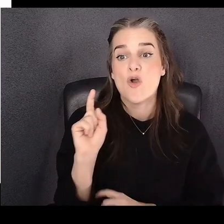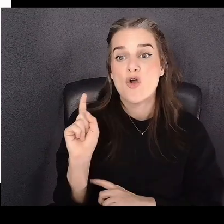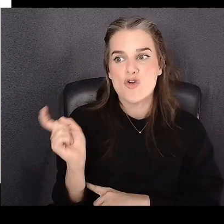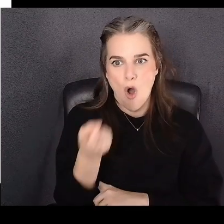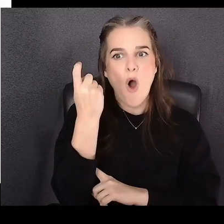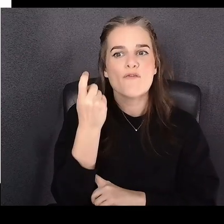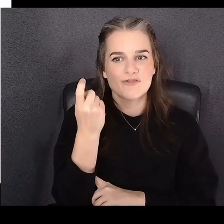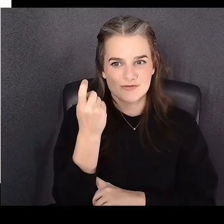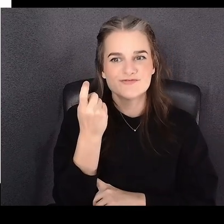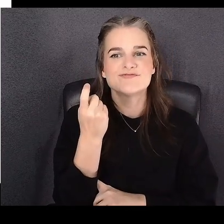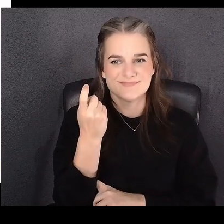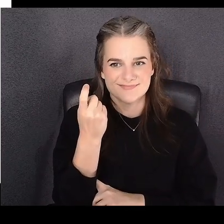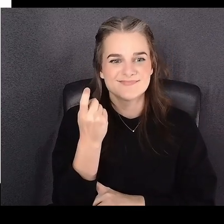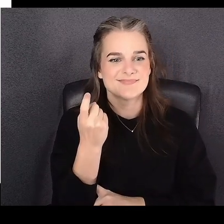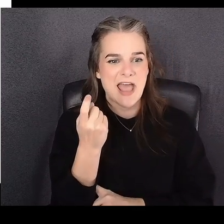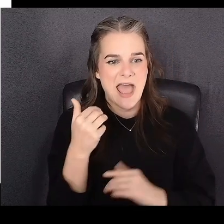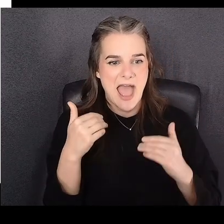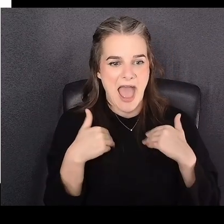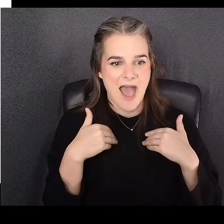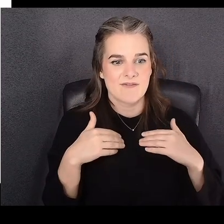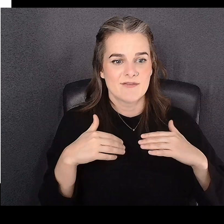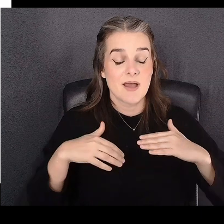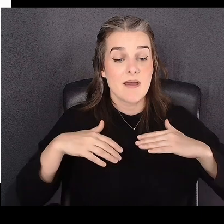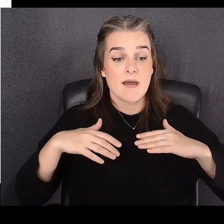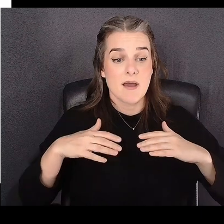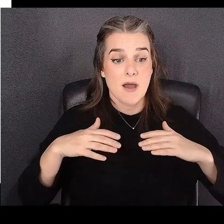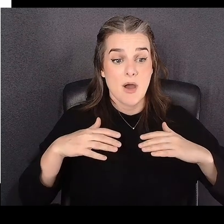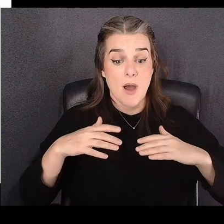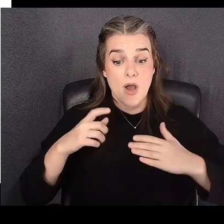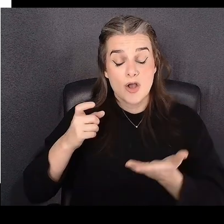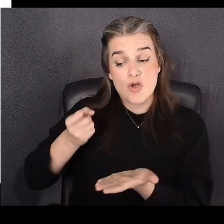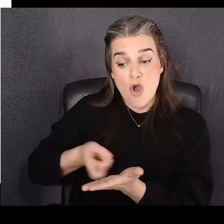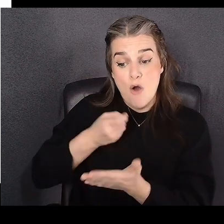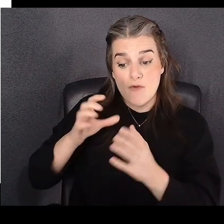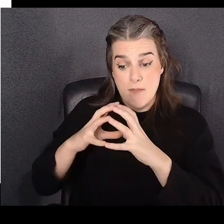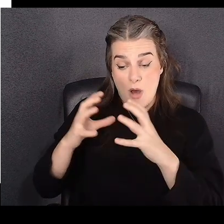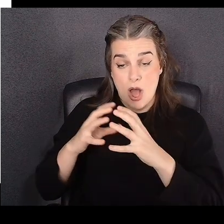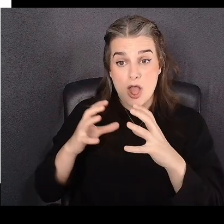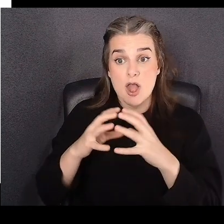put a little bit of a platform. He wanted to use a golf club himself. But if you look all the way to the right,